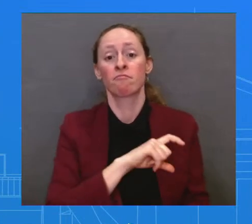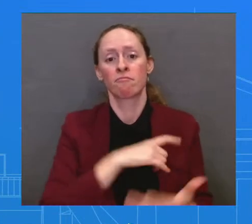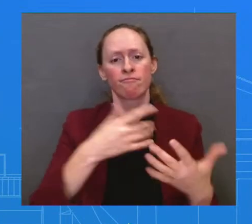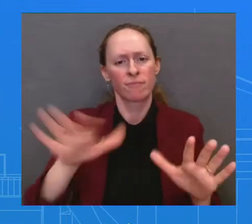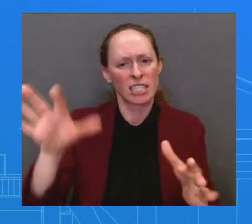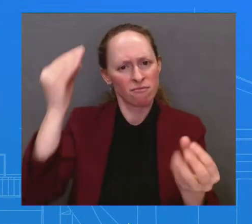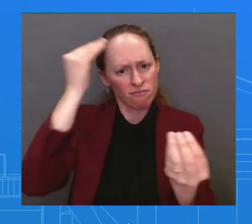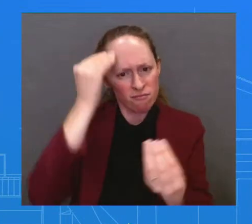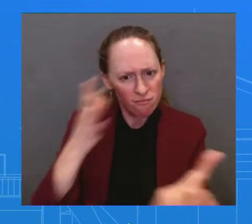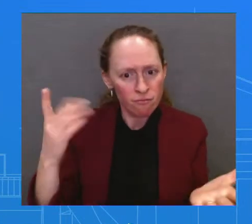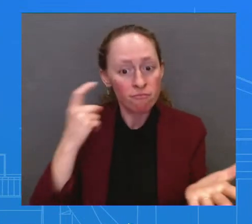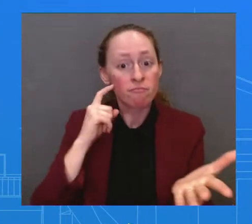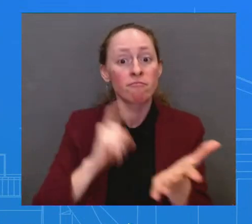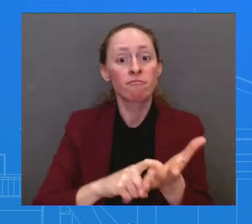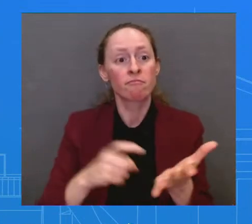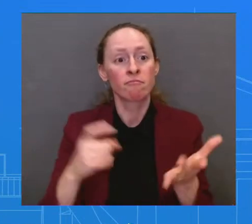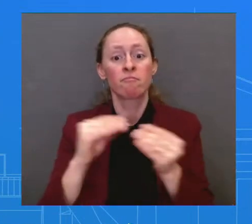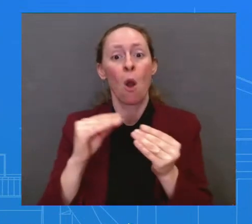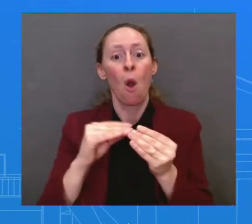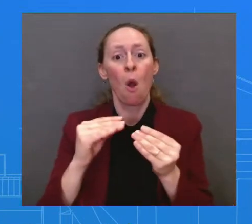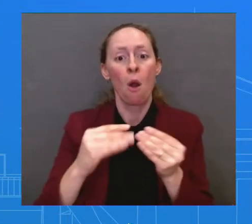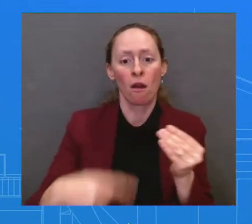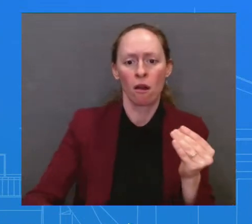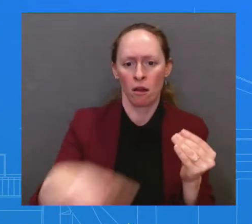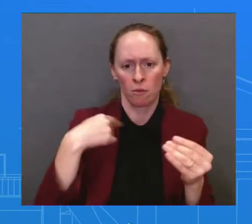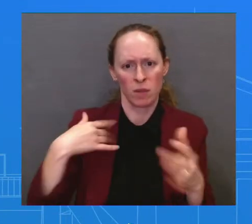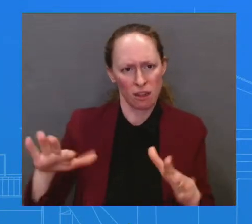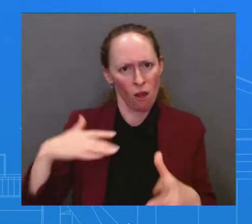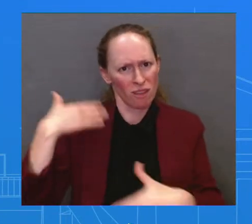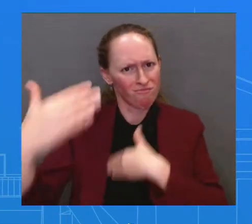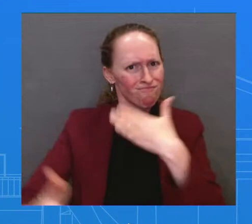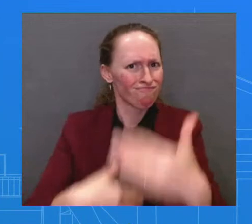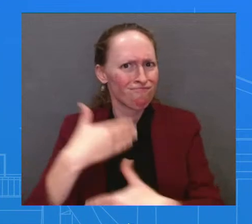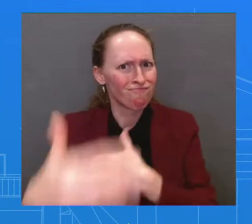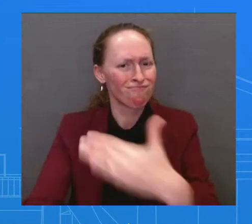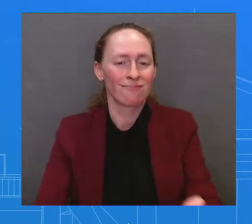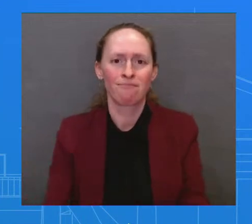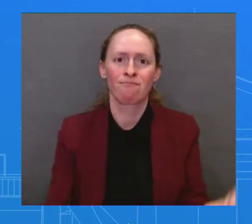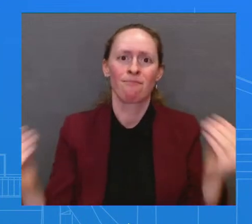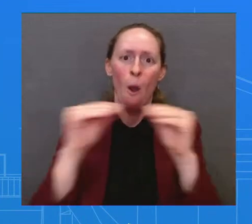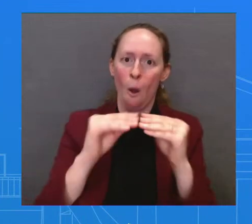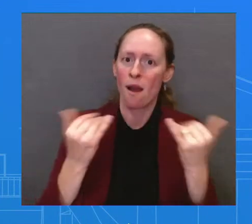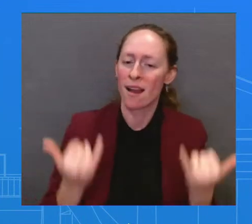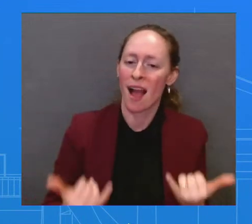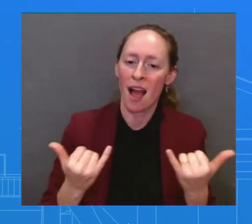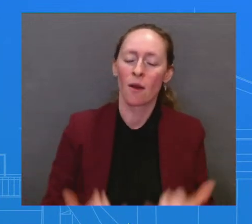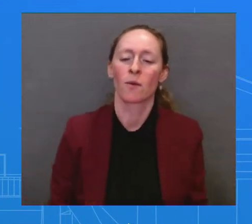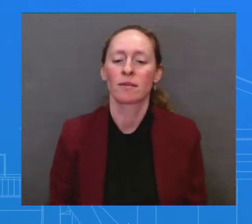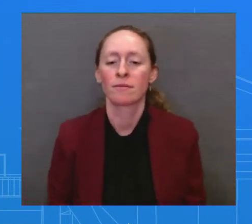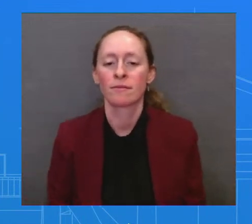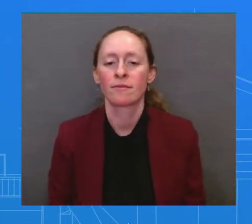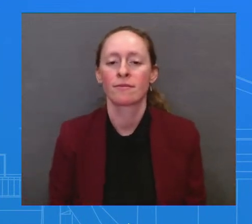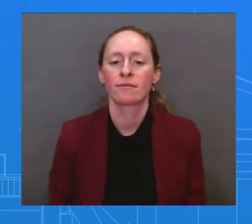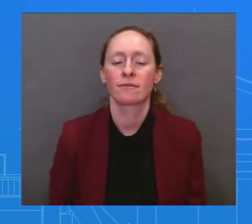And, you know -- you know, and then you see -- and you see it for yourself what Congress has tried to do: